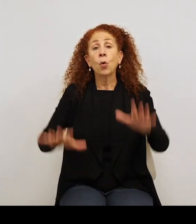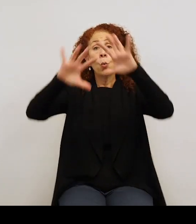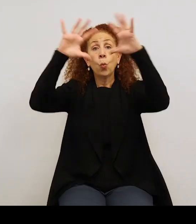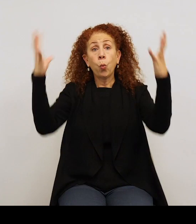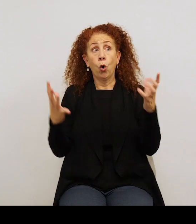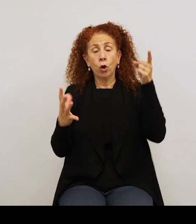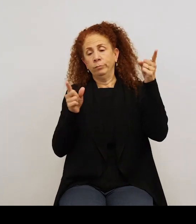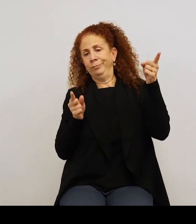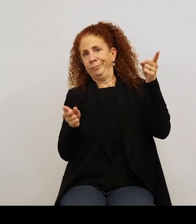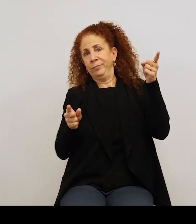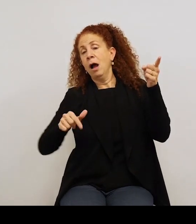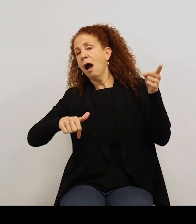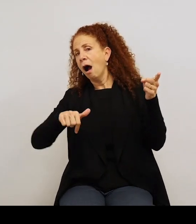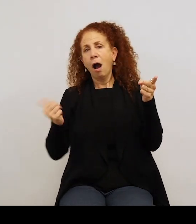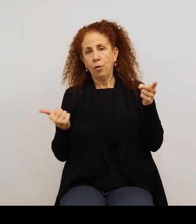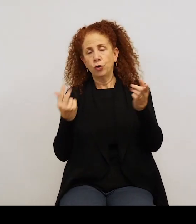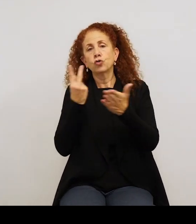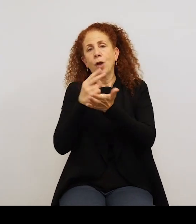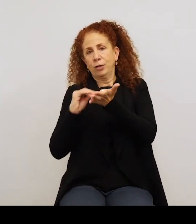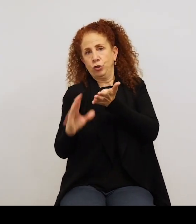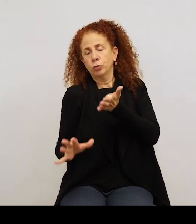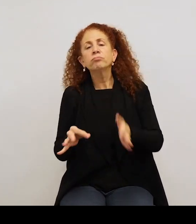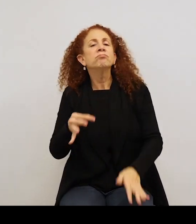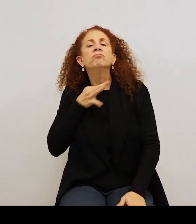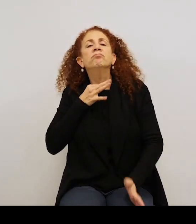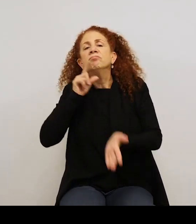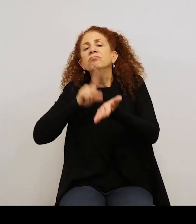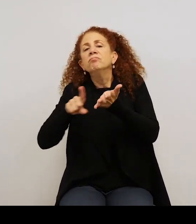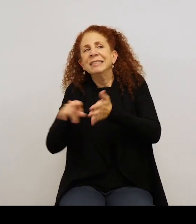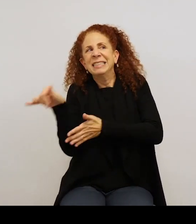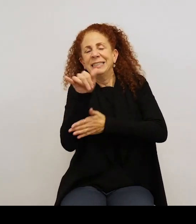another graduate student is interested in a very similar topic.